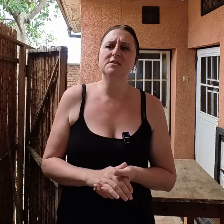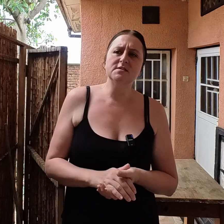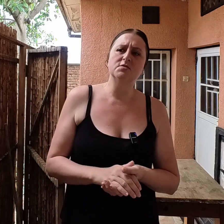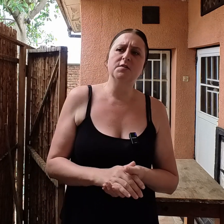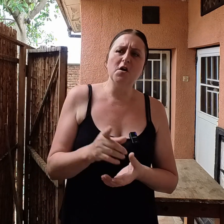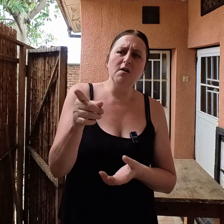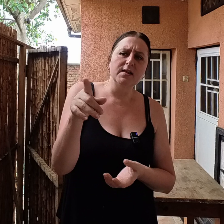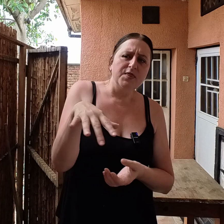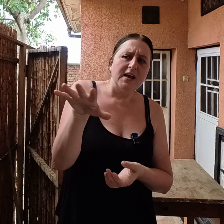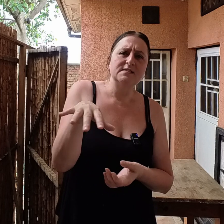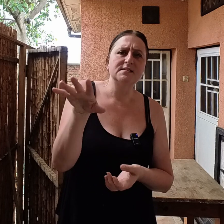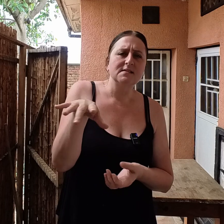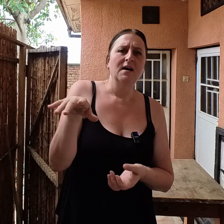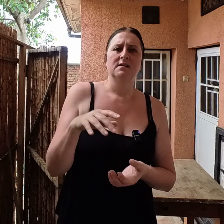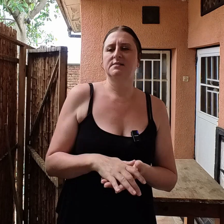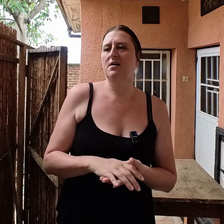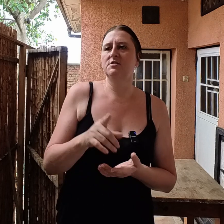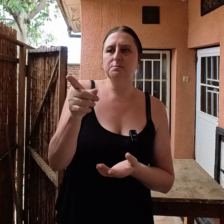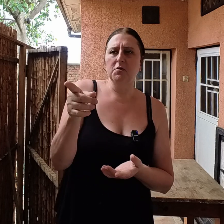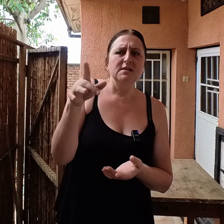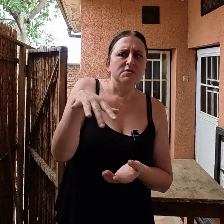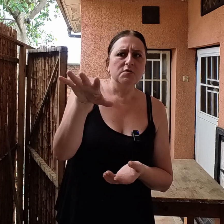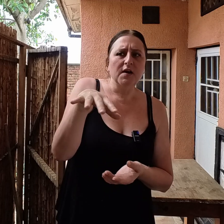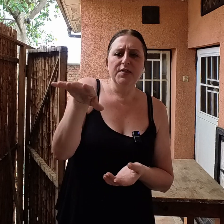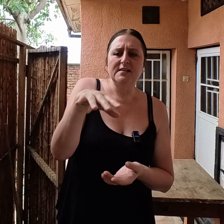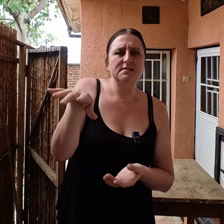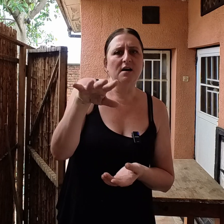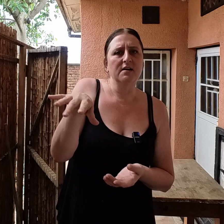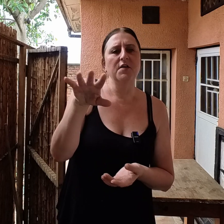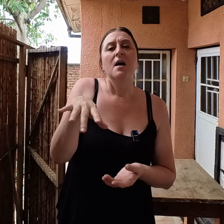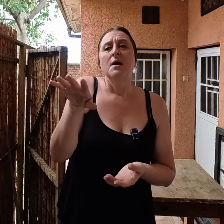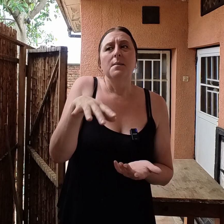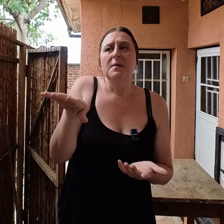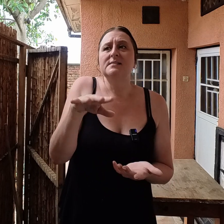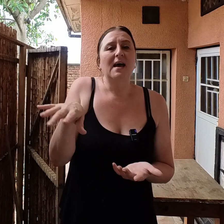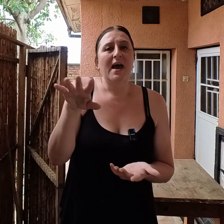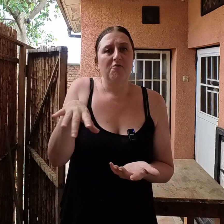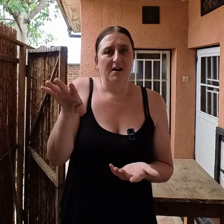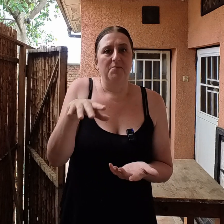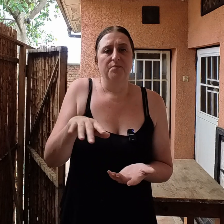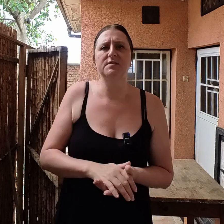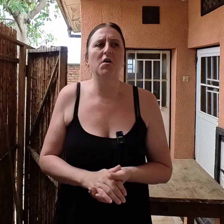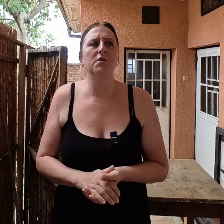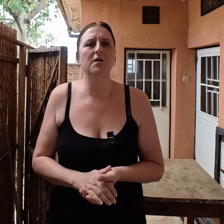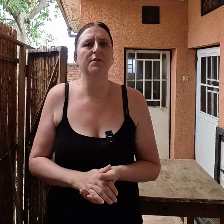which is sort of, 'oh, right,' this. So just pointing, sort of this kind of- it means 'area.' So, you know, if